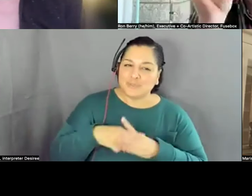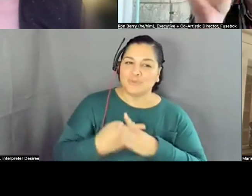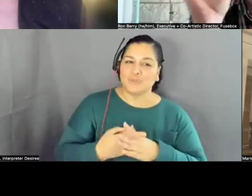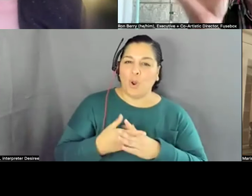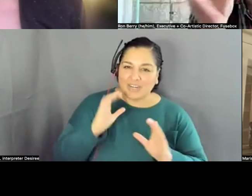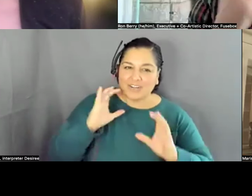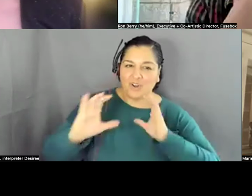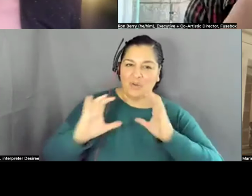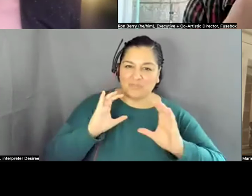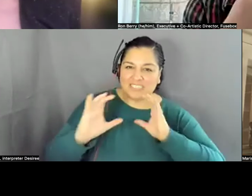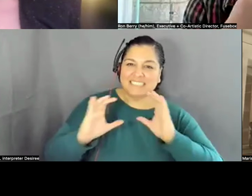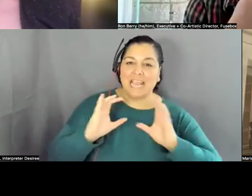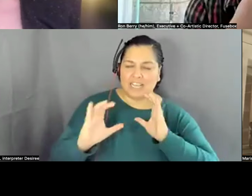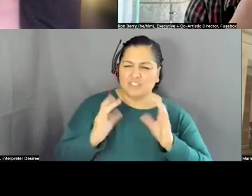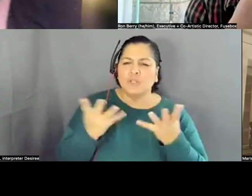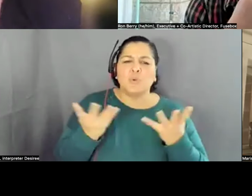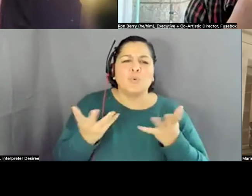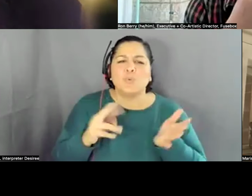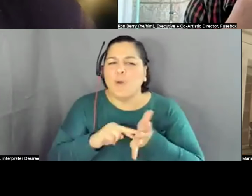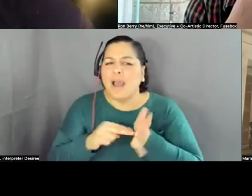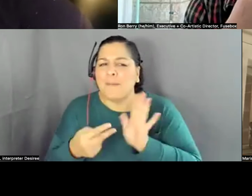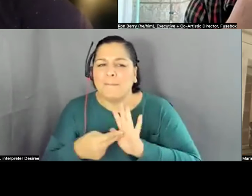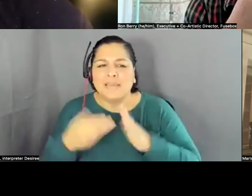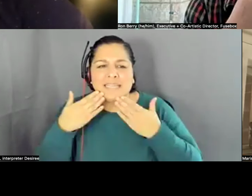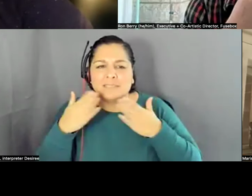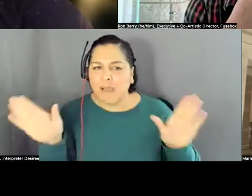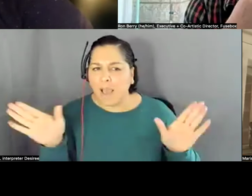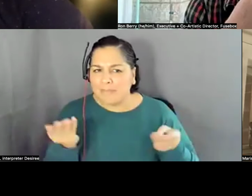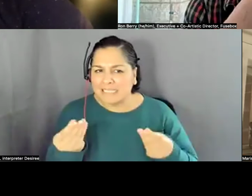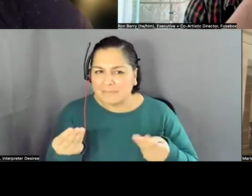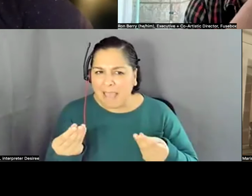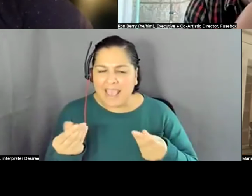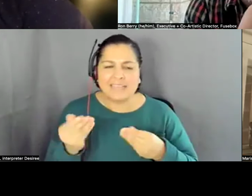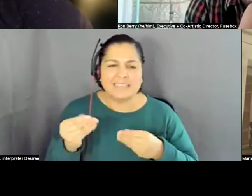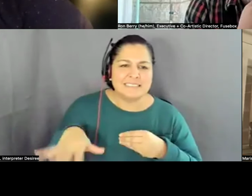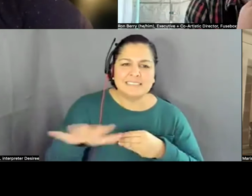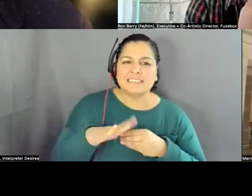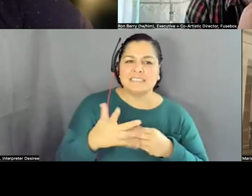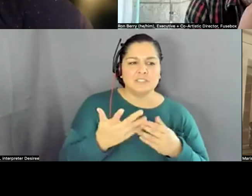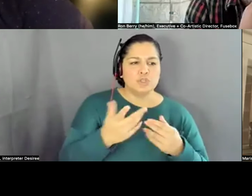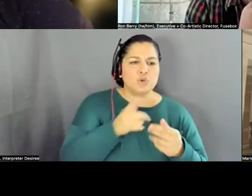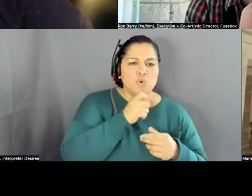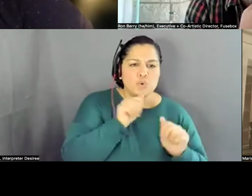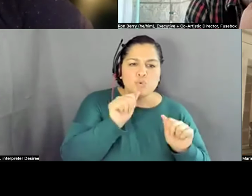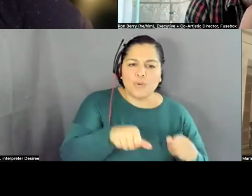what is public space, who gets to be in public space, what is the conversation that we get to have?